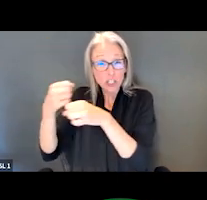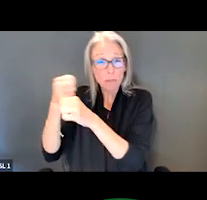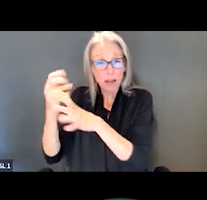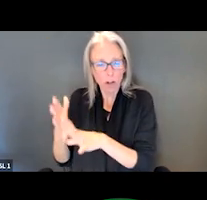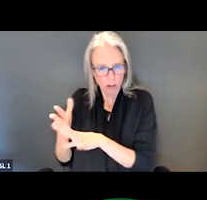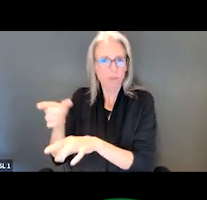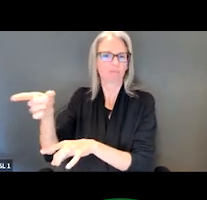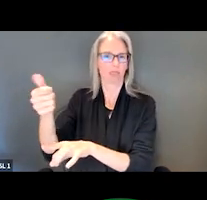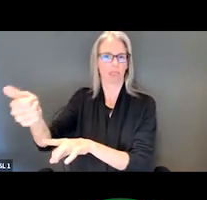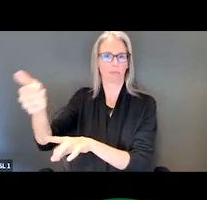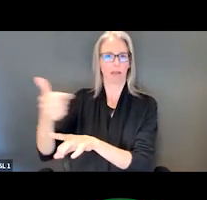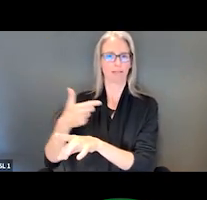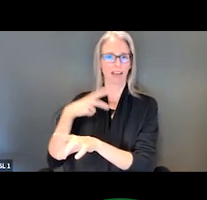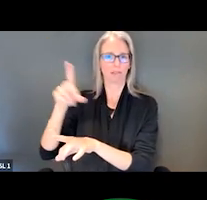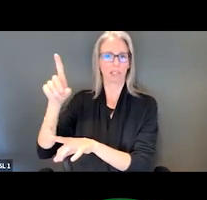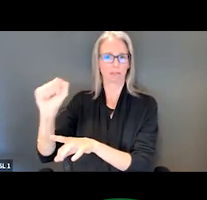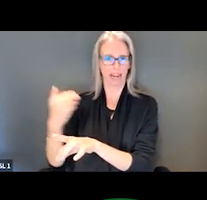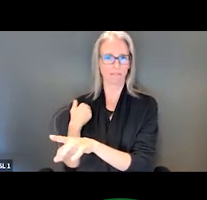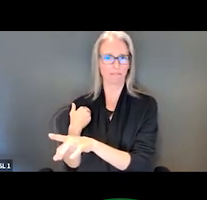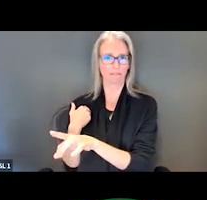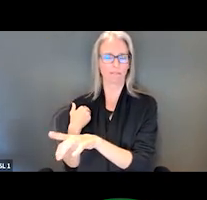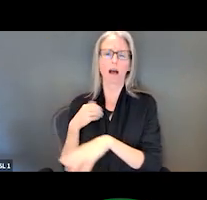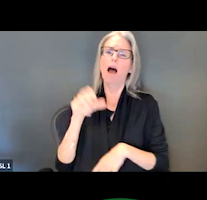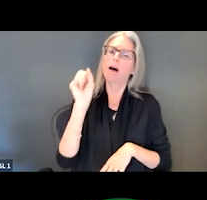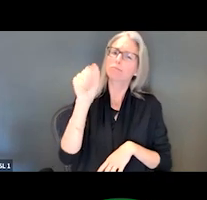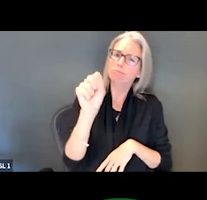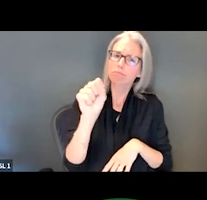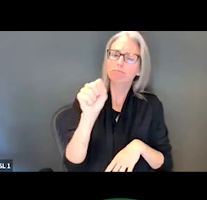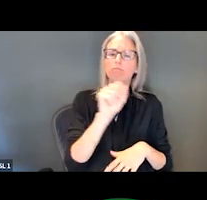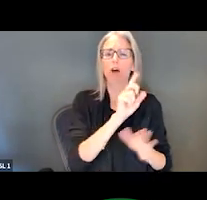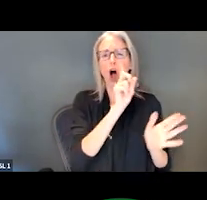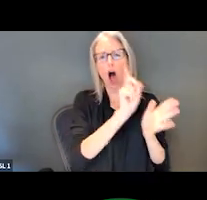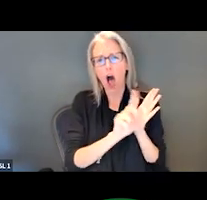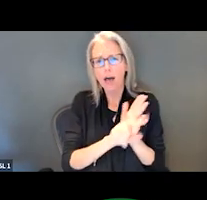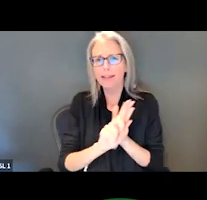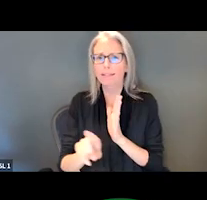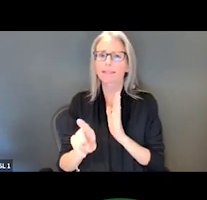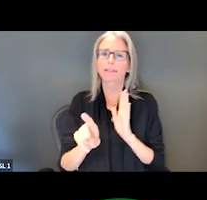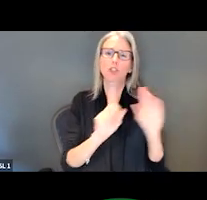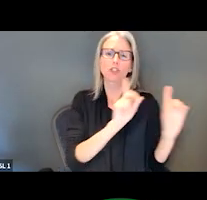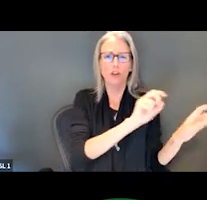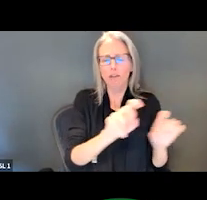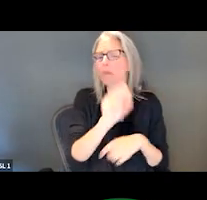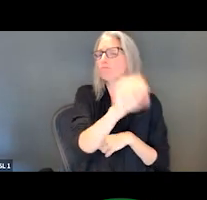And capturing the intersectionality is really important to having that filter down so that